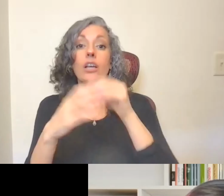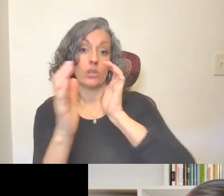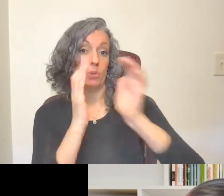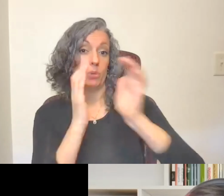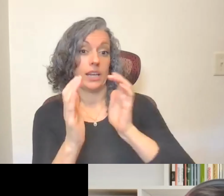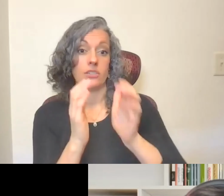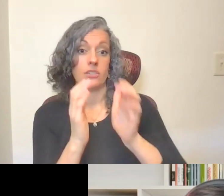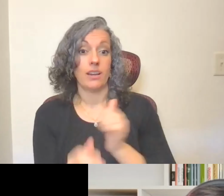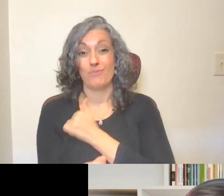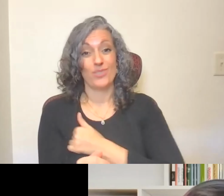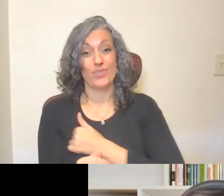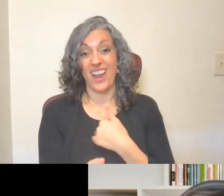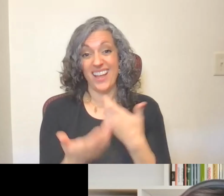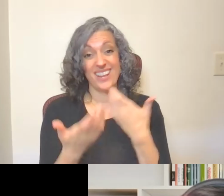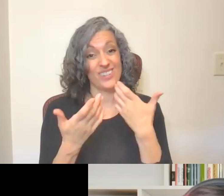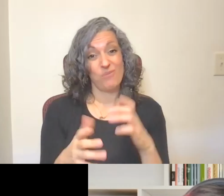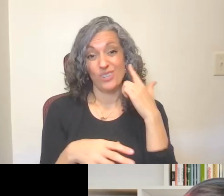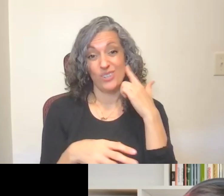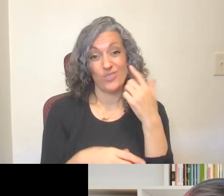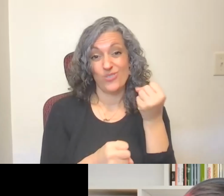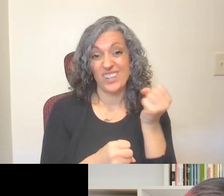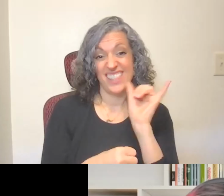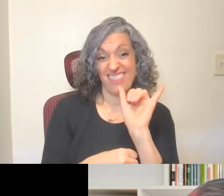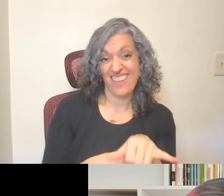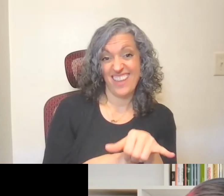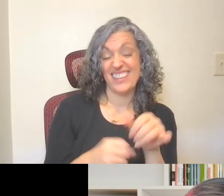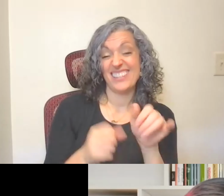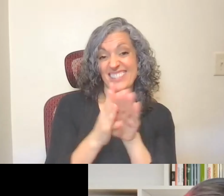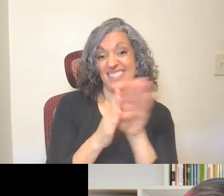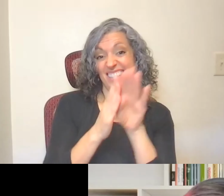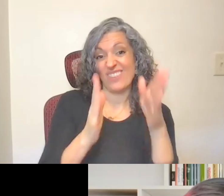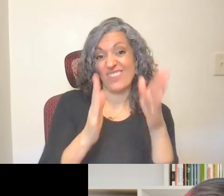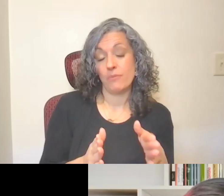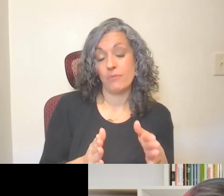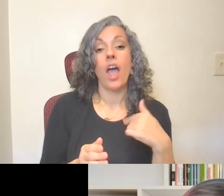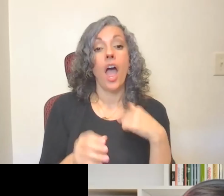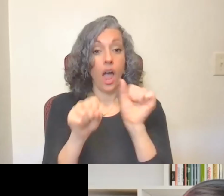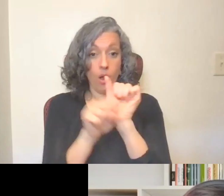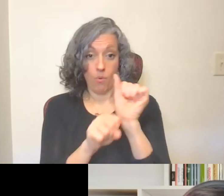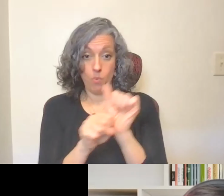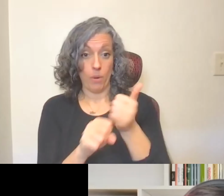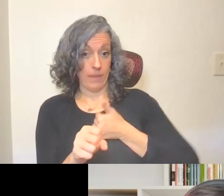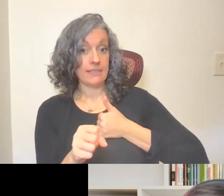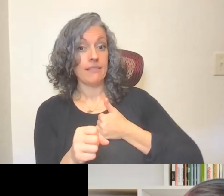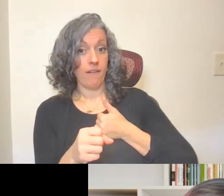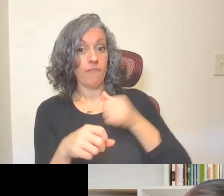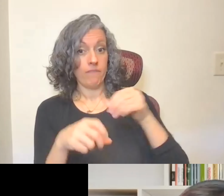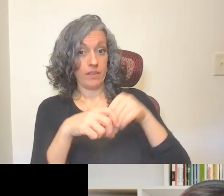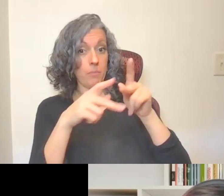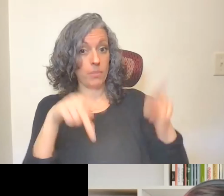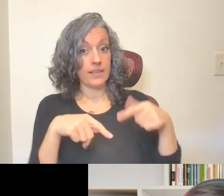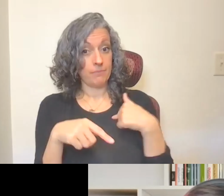to trash developers, but I've worked in places where I had to fight to get a label with